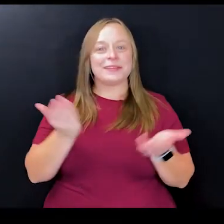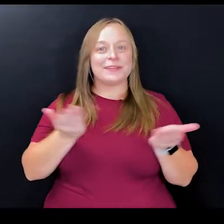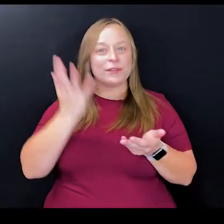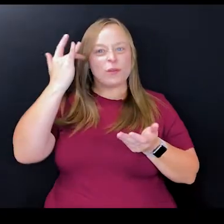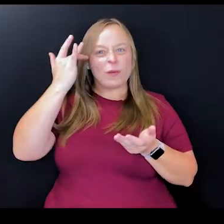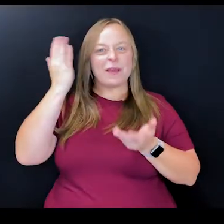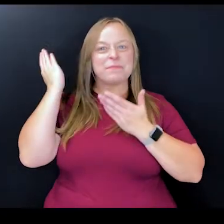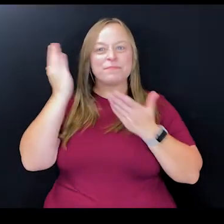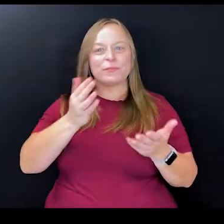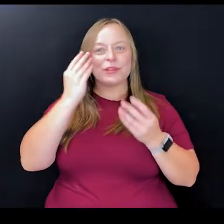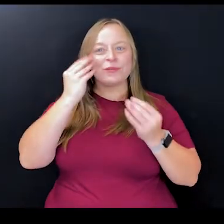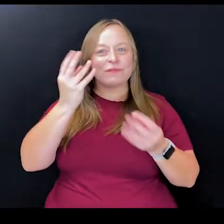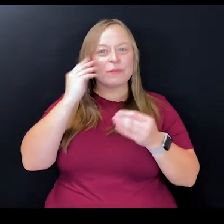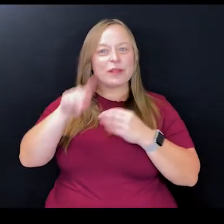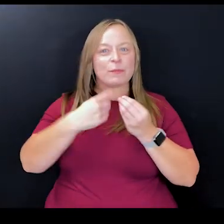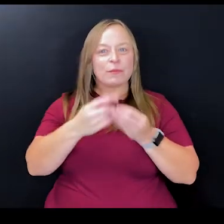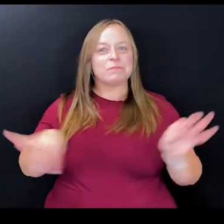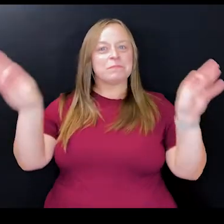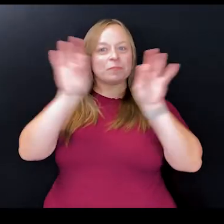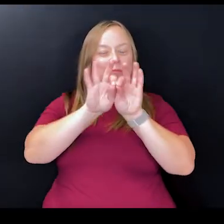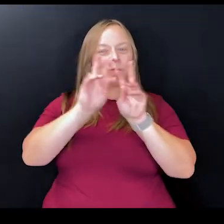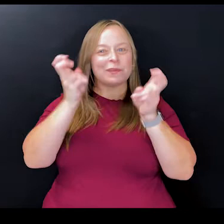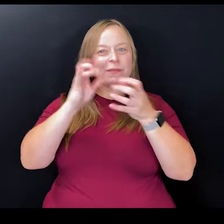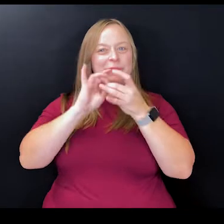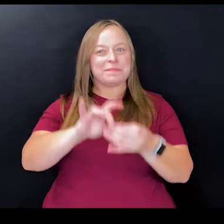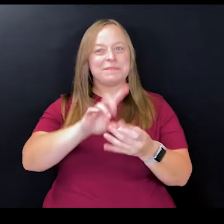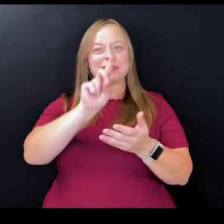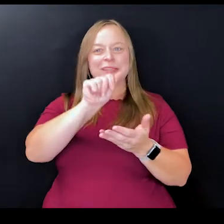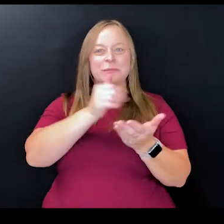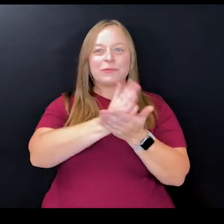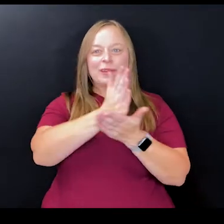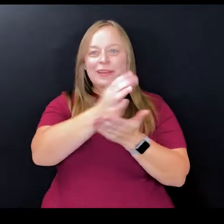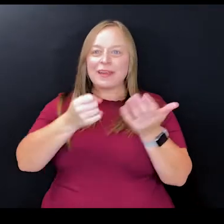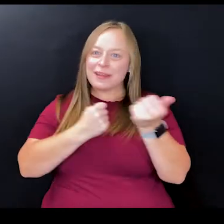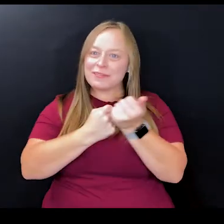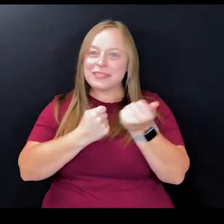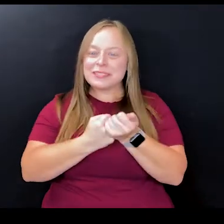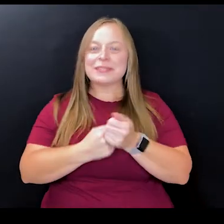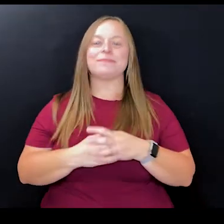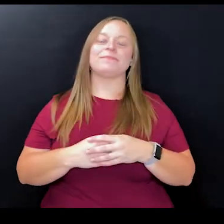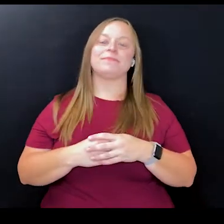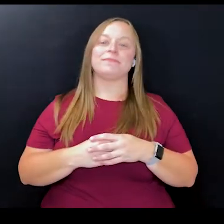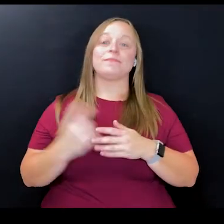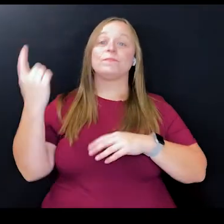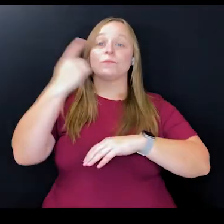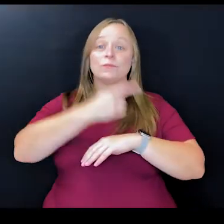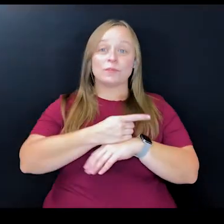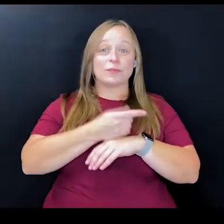We are here to bring you information on the most relevant topics regarding disability rights and advocacy.